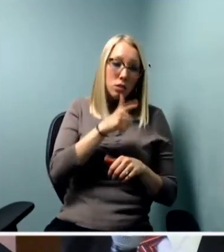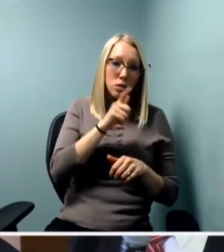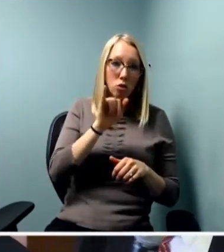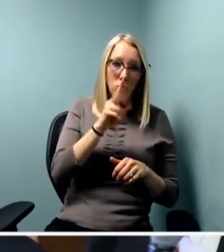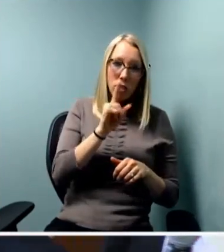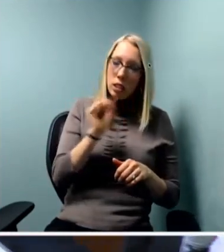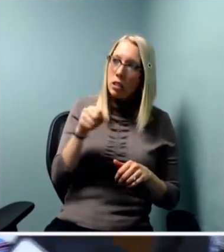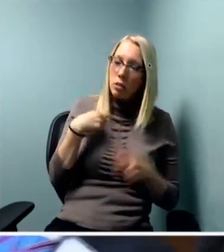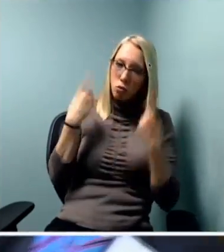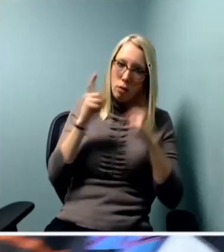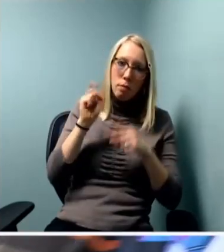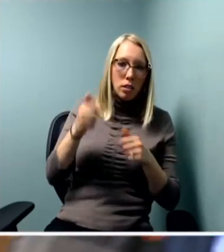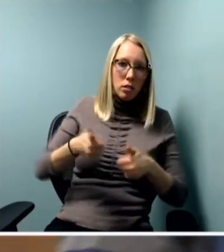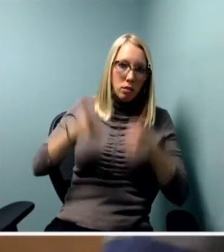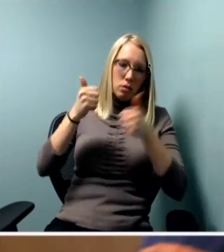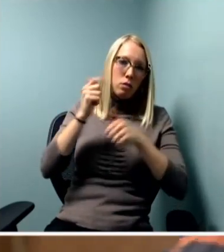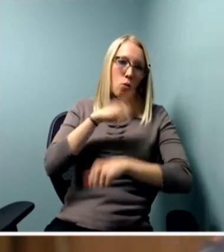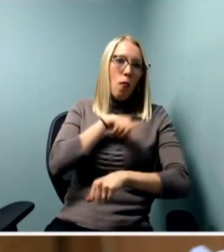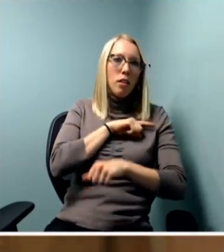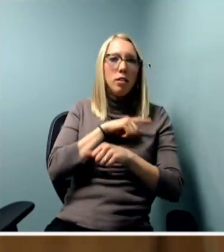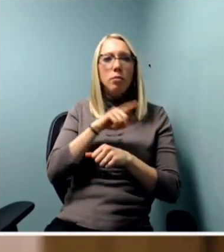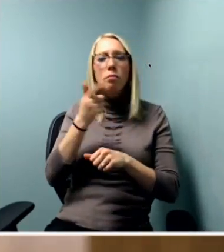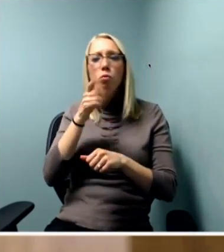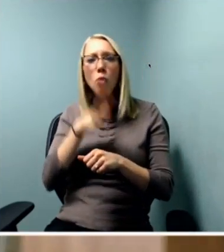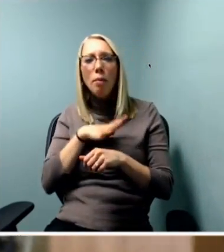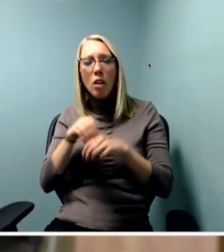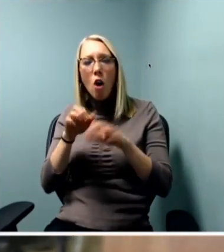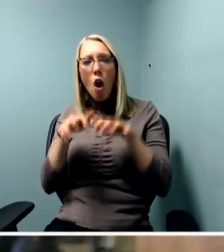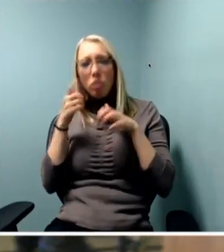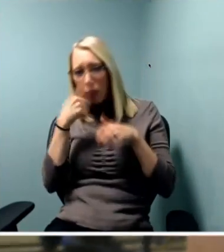(audience member) Could I just add a small piece to that?